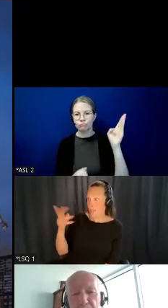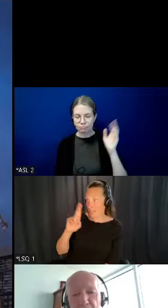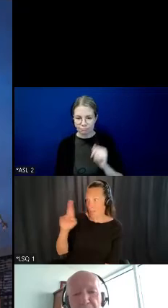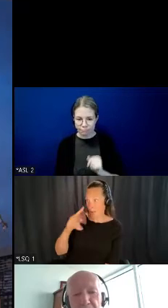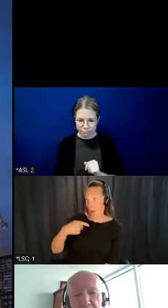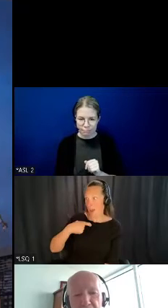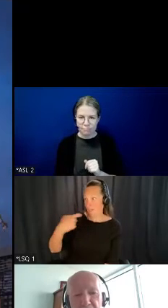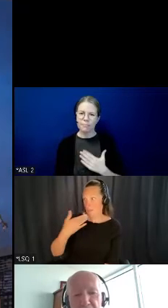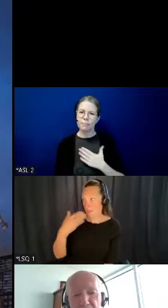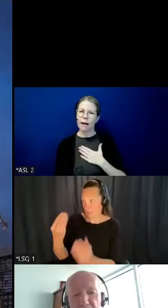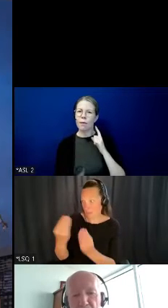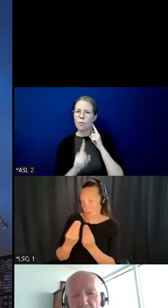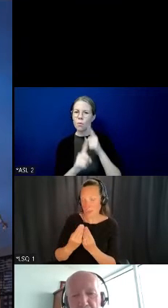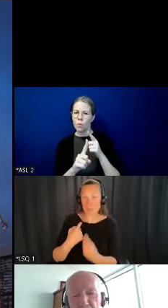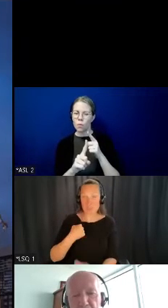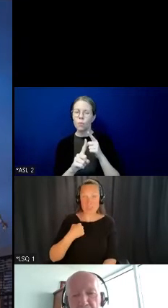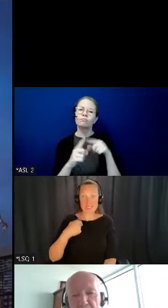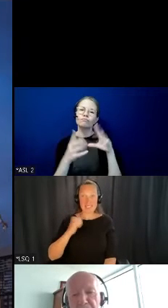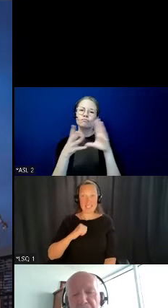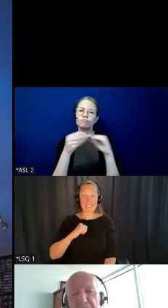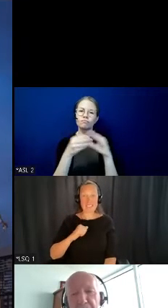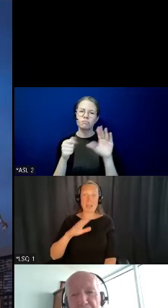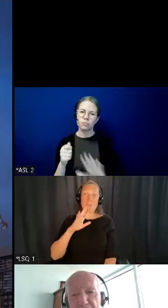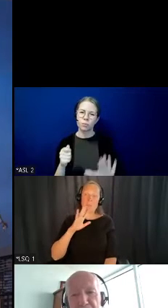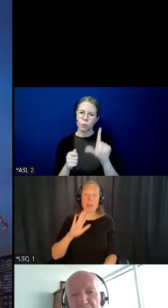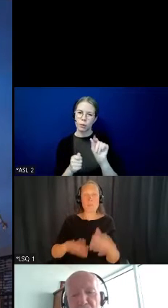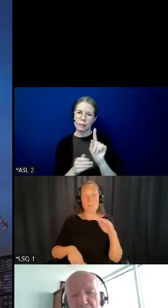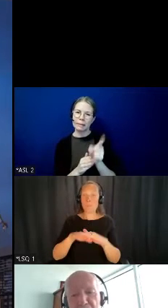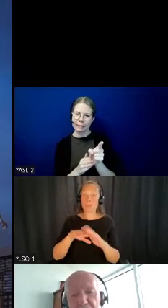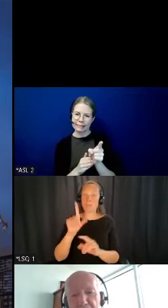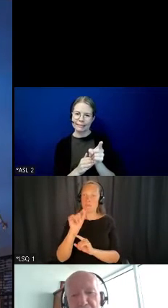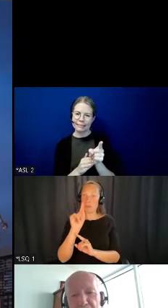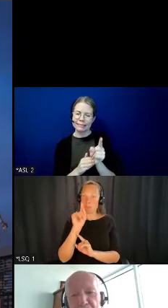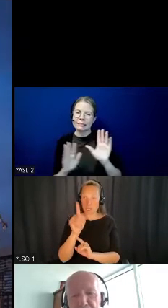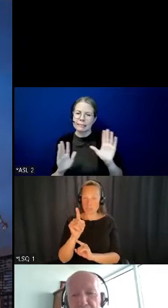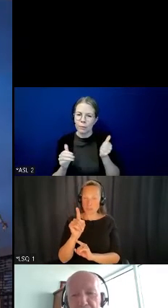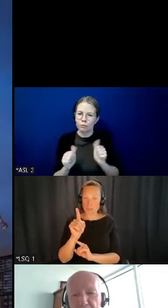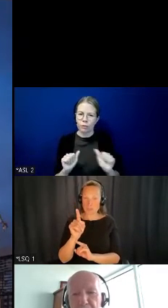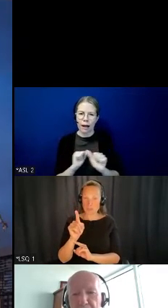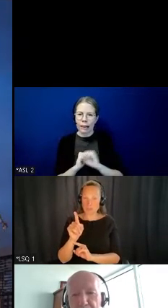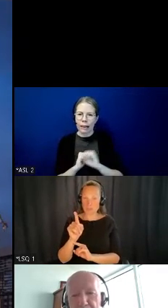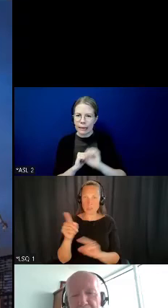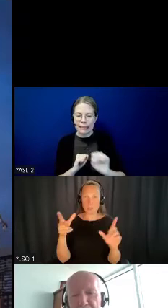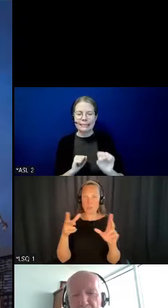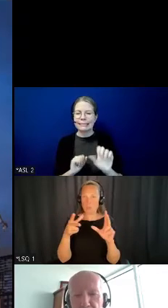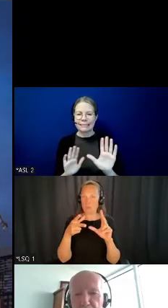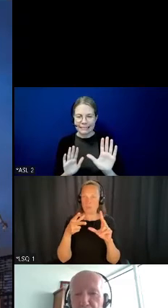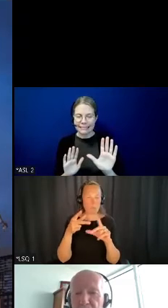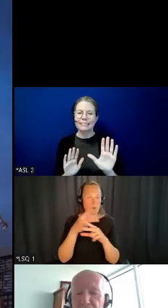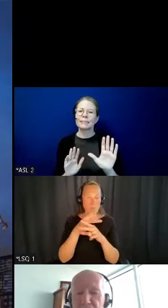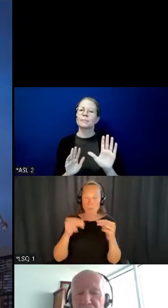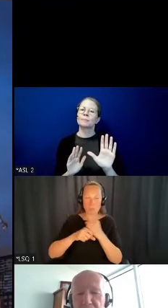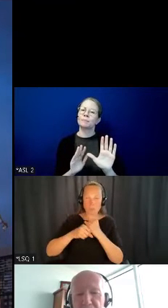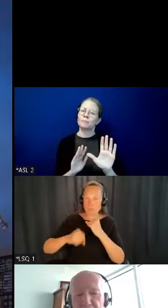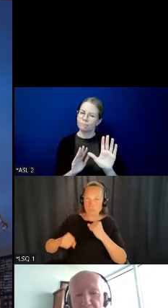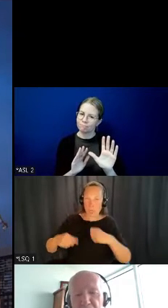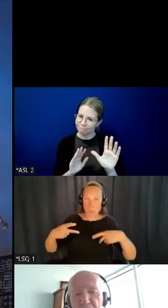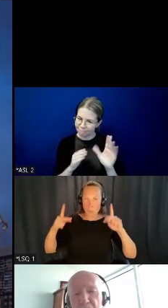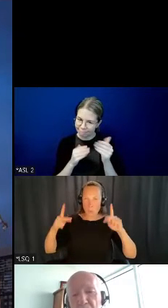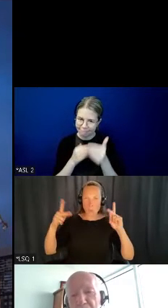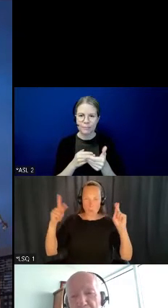ABOUT 20 MINUTES. AND NOT EXTEND MY TALKING BEYOND THAT SO THAT THE PANEL AND YOUR QUESTIONS CAN GET